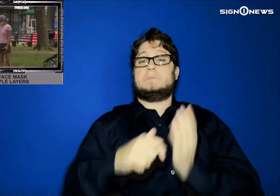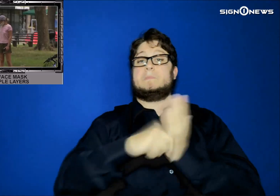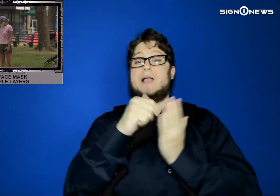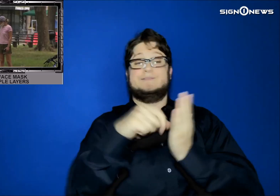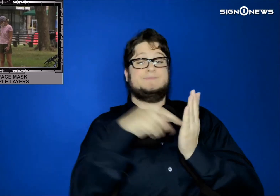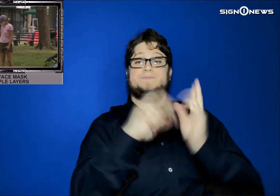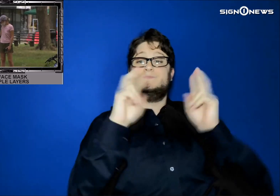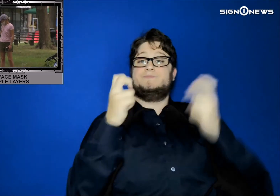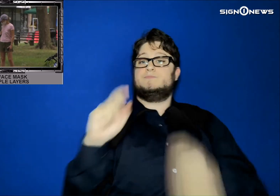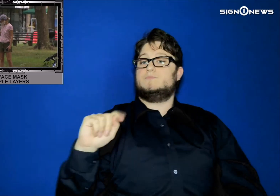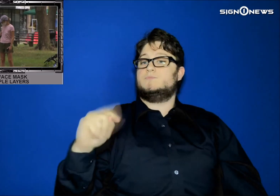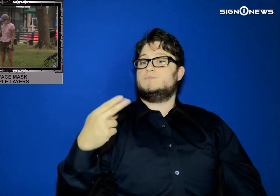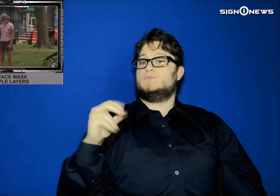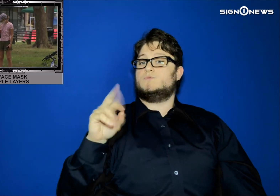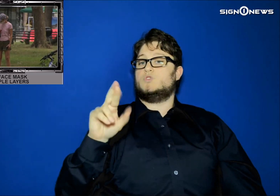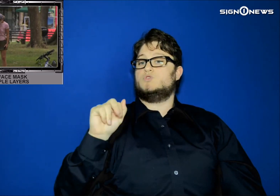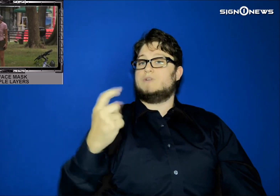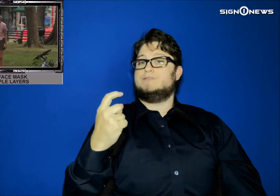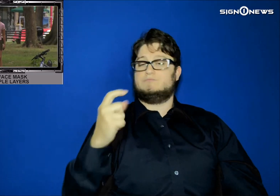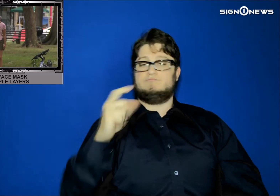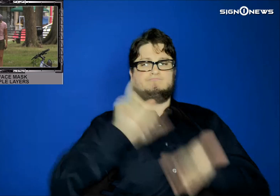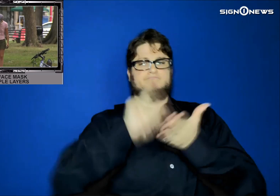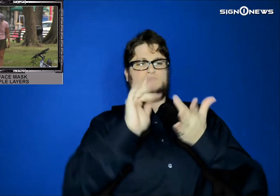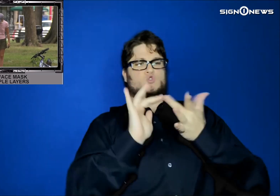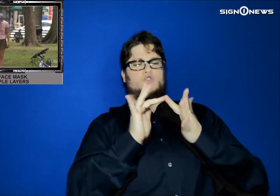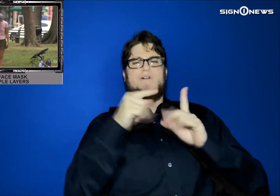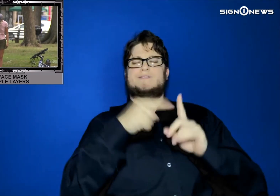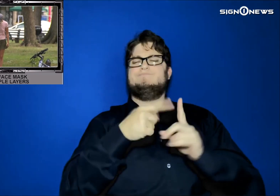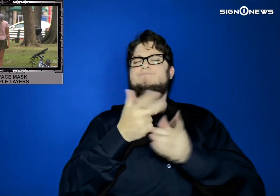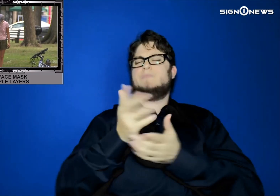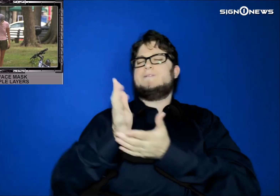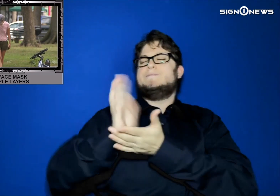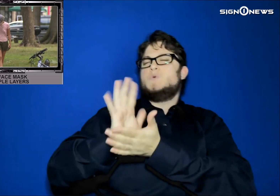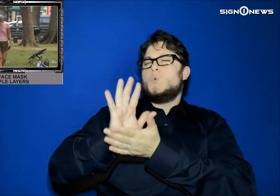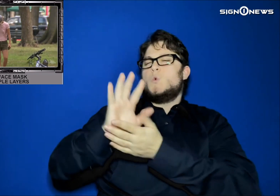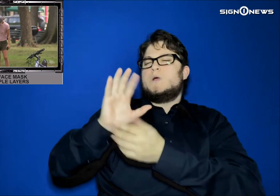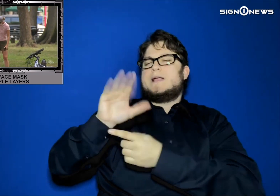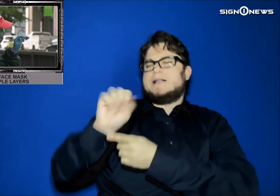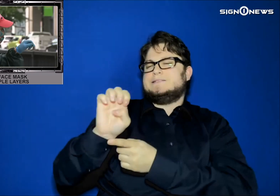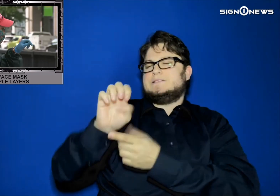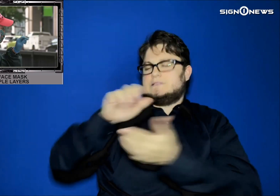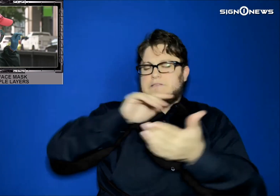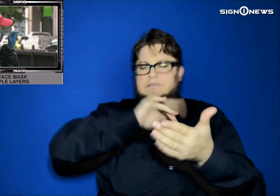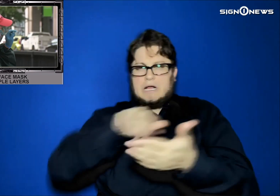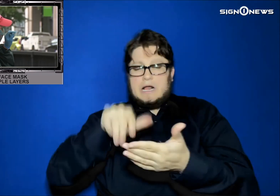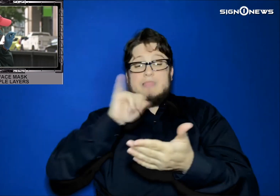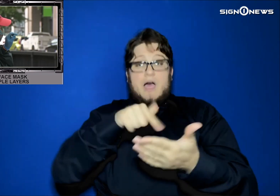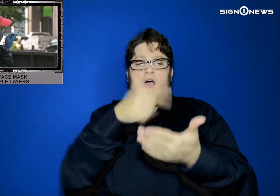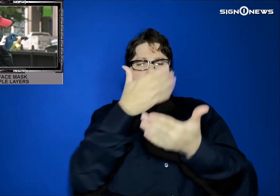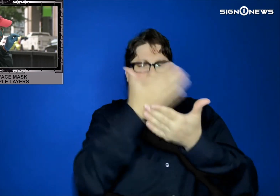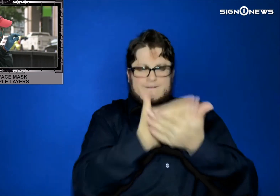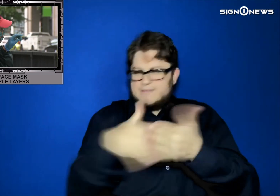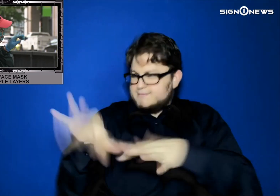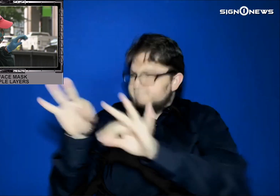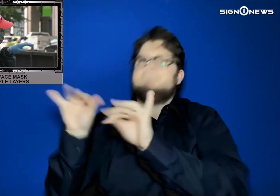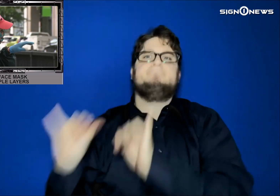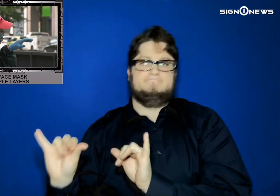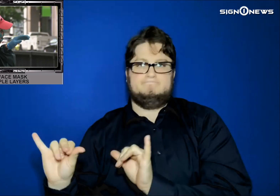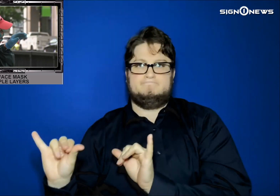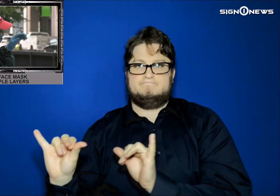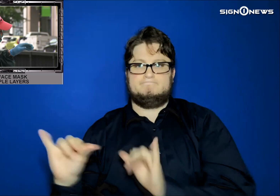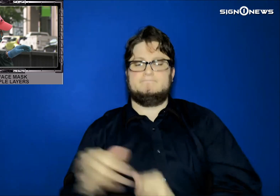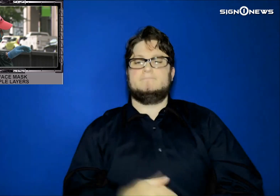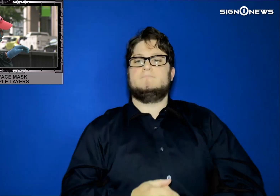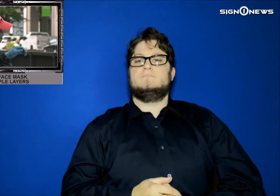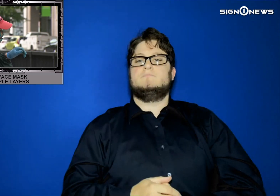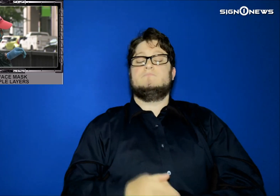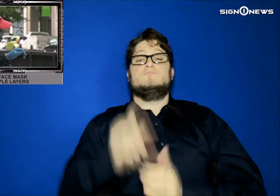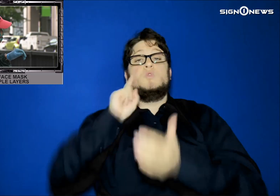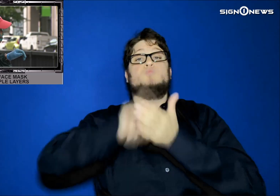The findings were found in a video case study published online in the Journal "Thorax."